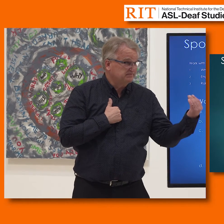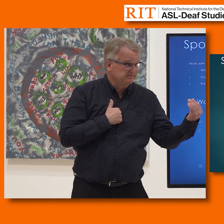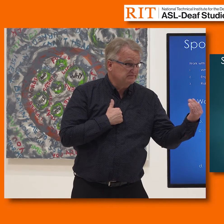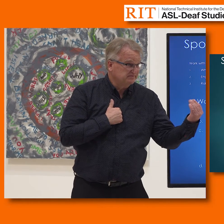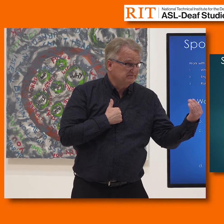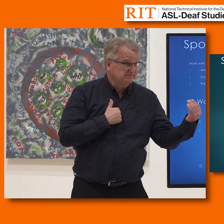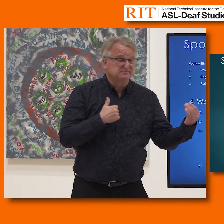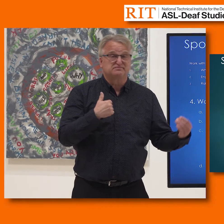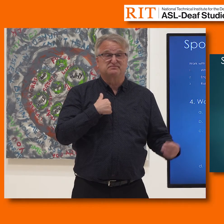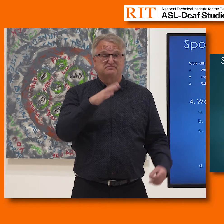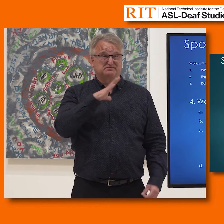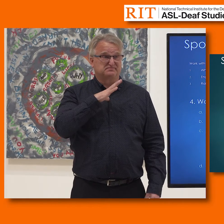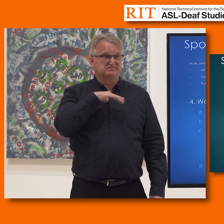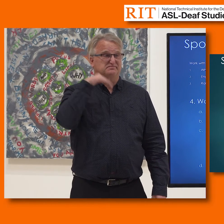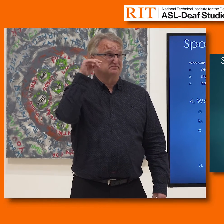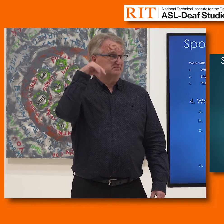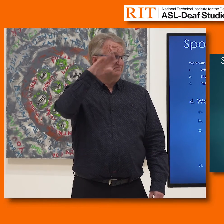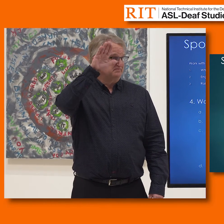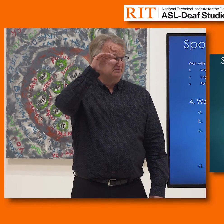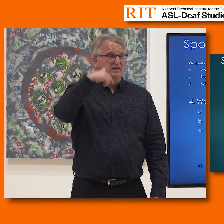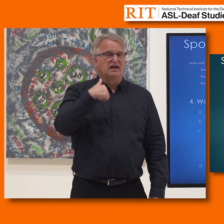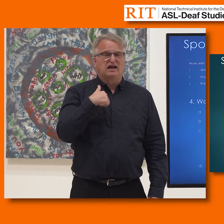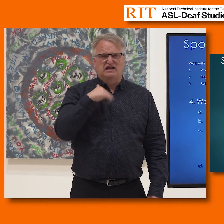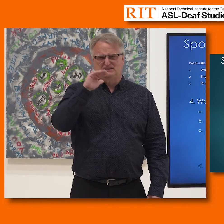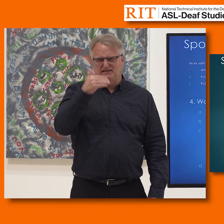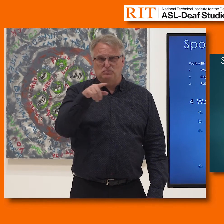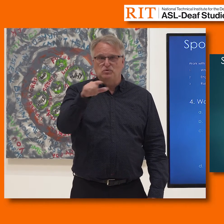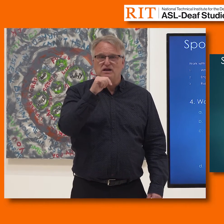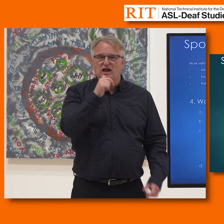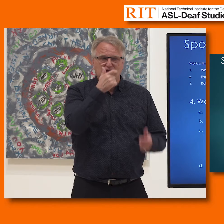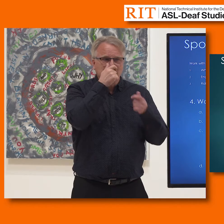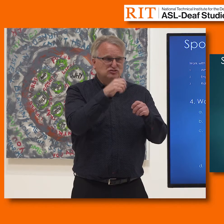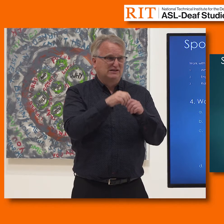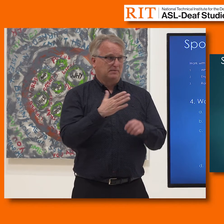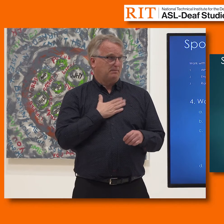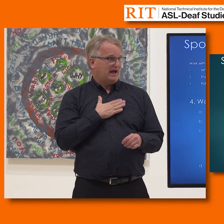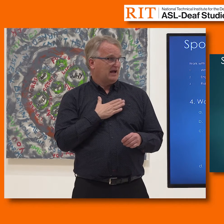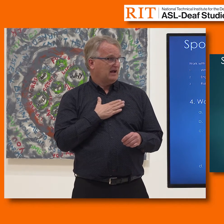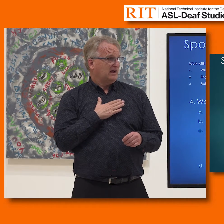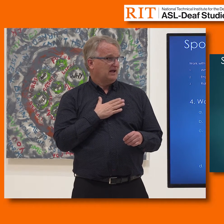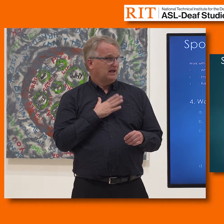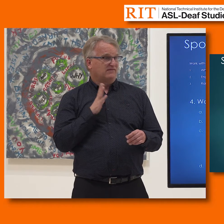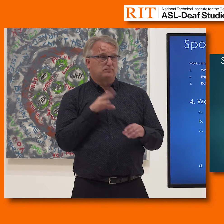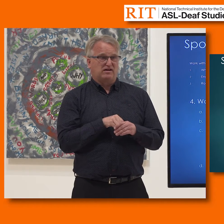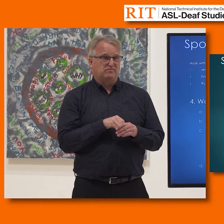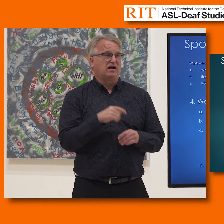Some--some participants in Zoom meetings simply wouldn't. And I got to the point where I said, you know,